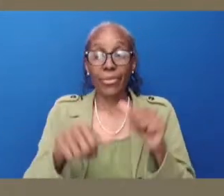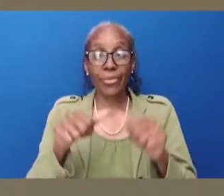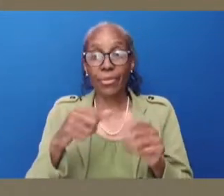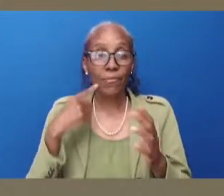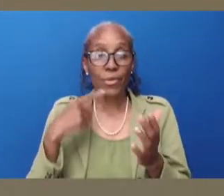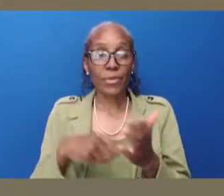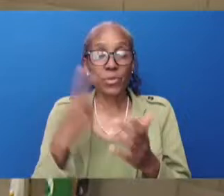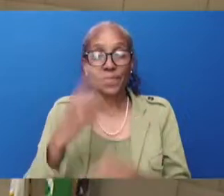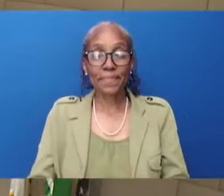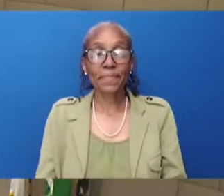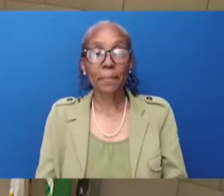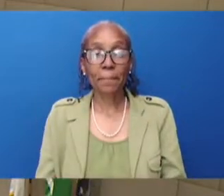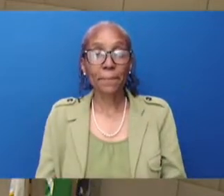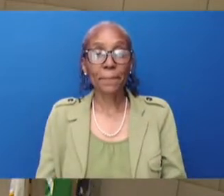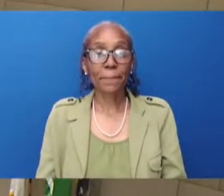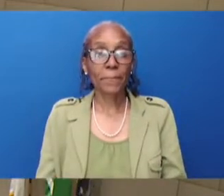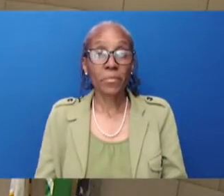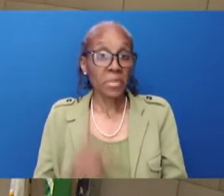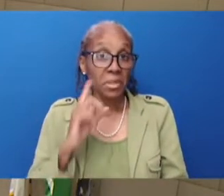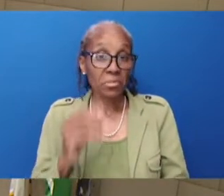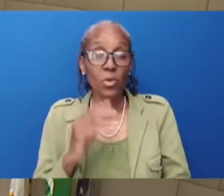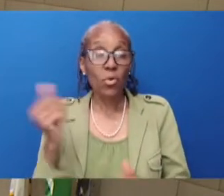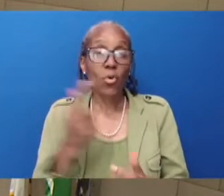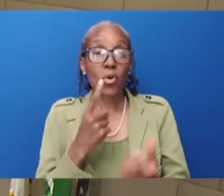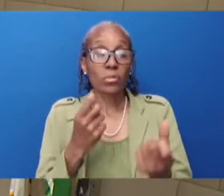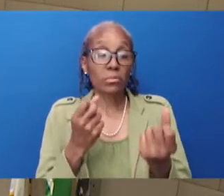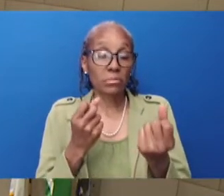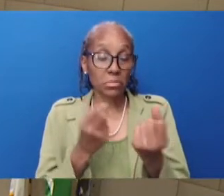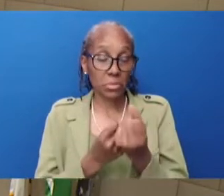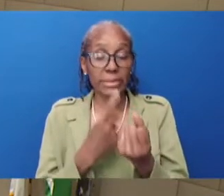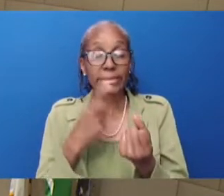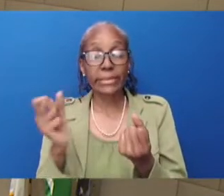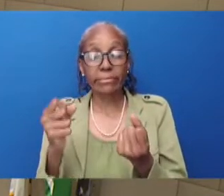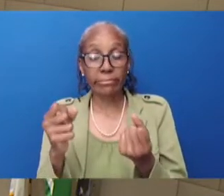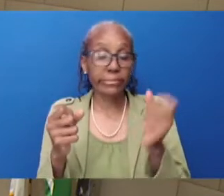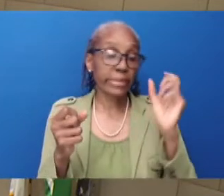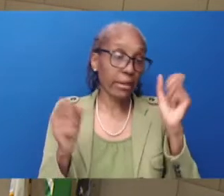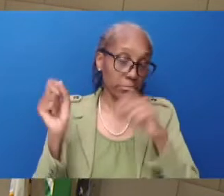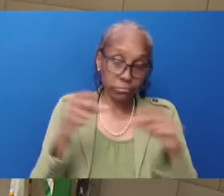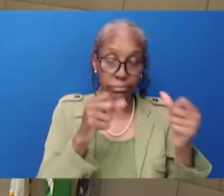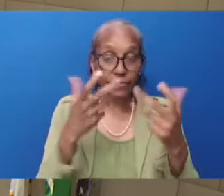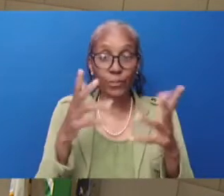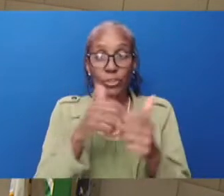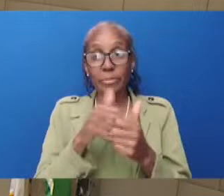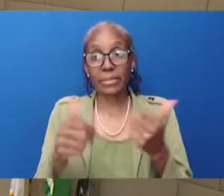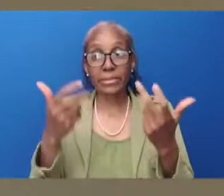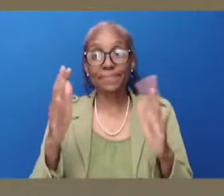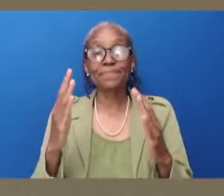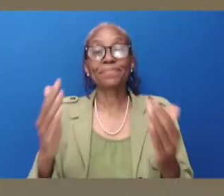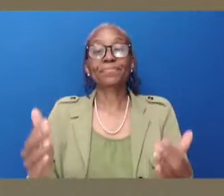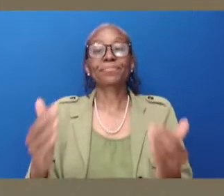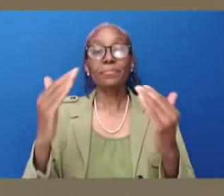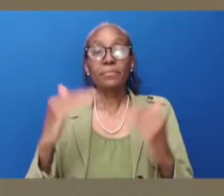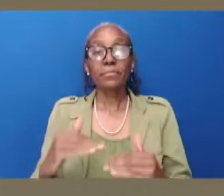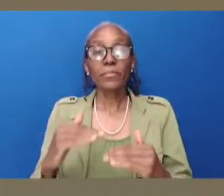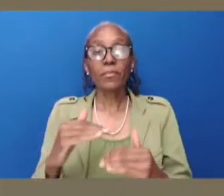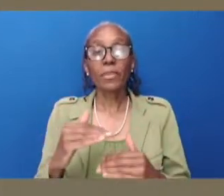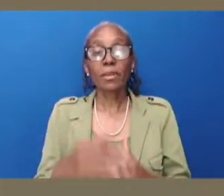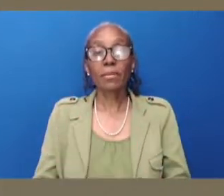SECOND. MOVED AND PROPERLY SECONDED. IS THERE ANY UNREADINESS ON THIS? HEARING NONE, ALL IN FAVOR, SAY AYE?